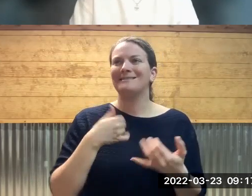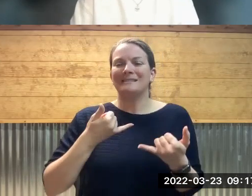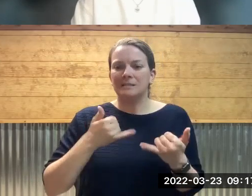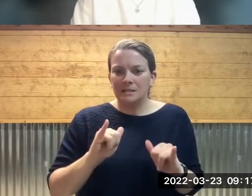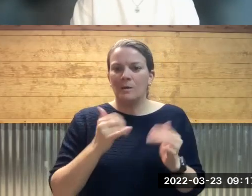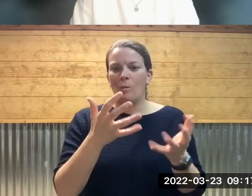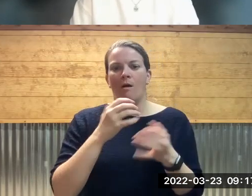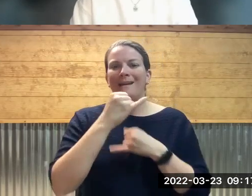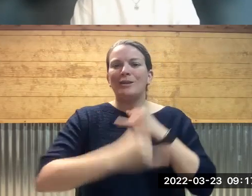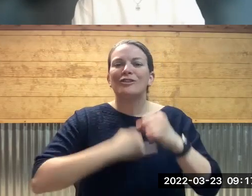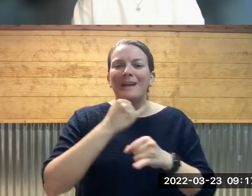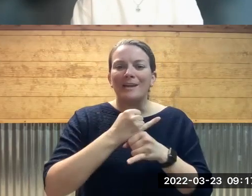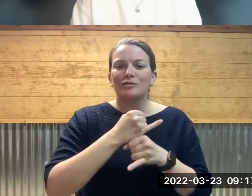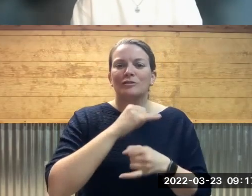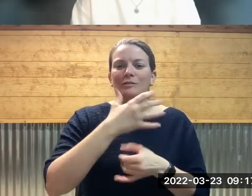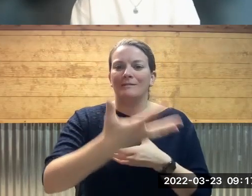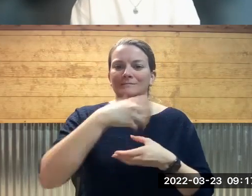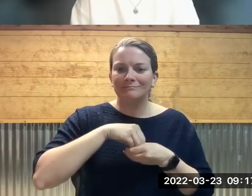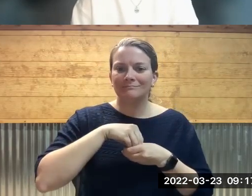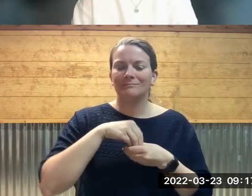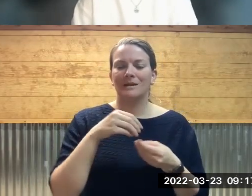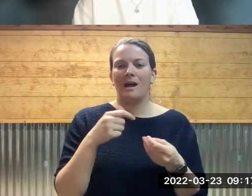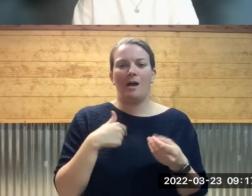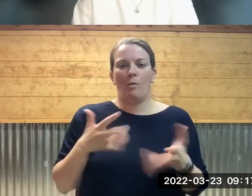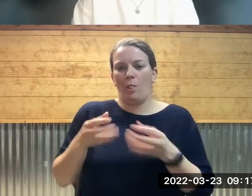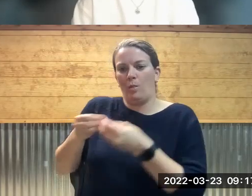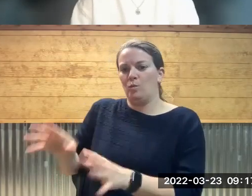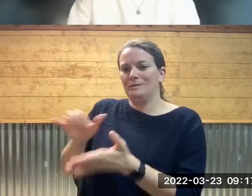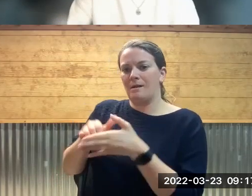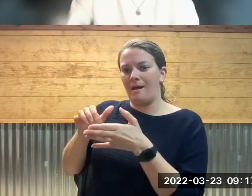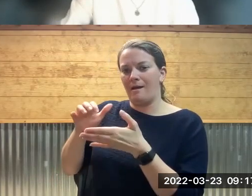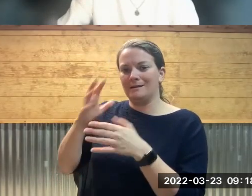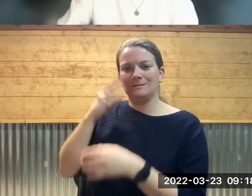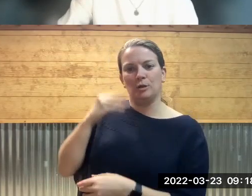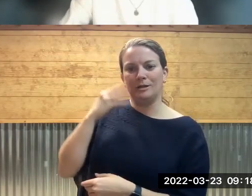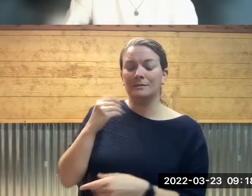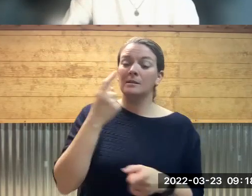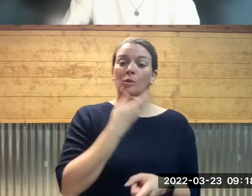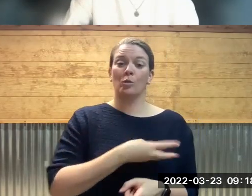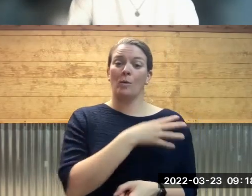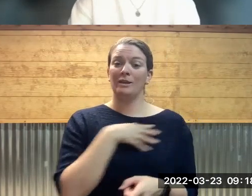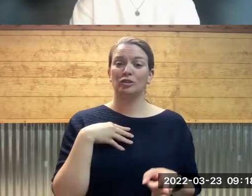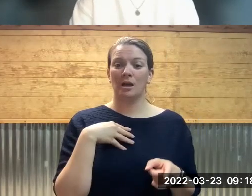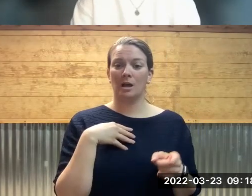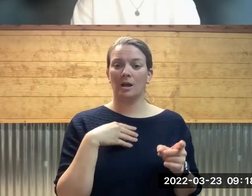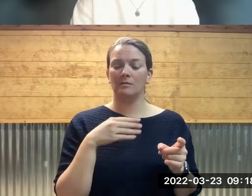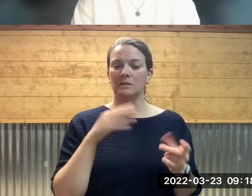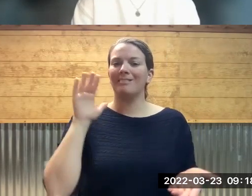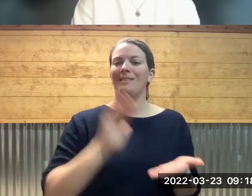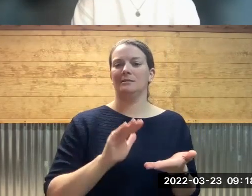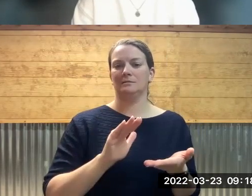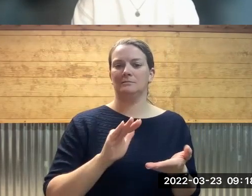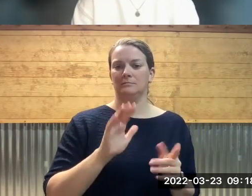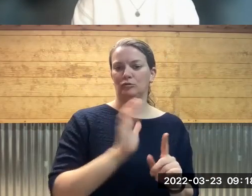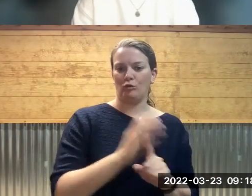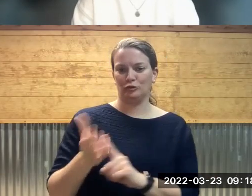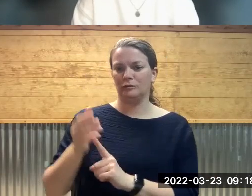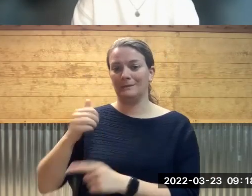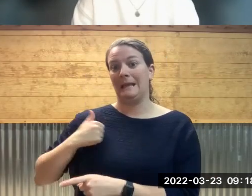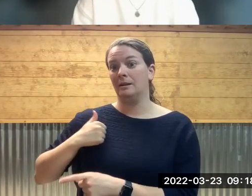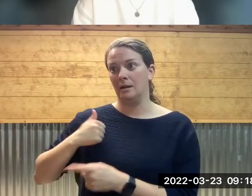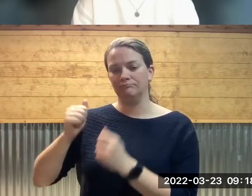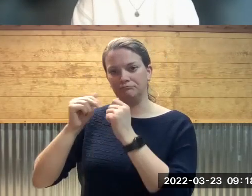I didn't want to lose things when I moved here because Croatia's not as multicultural as Canada is, for example, so that that definitely impacted my career decisions.